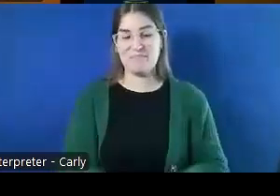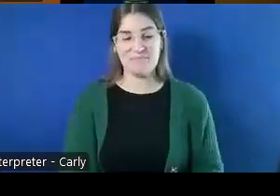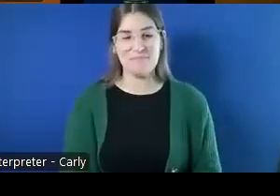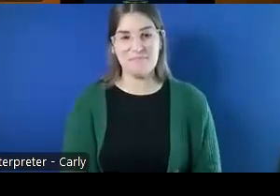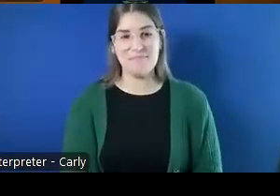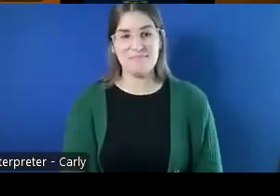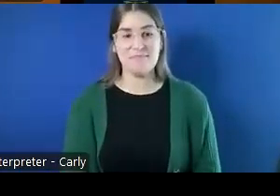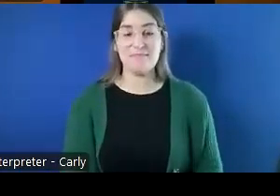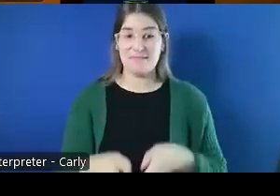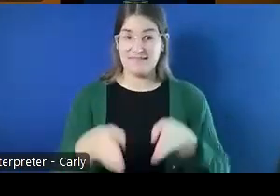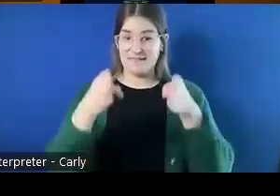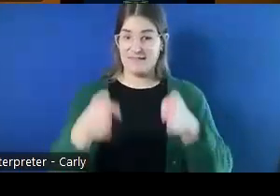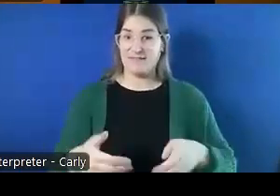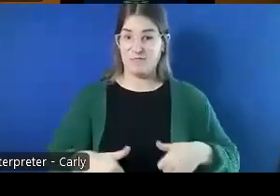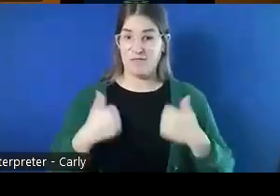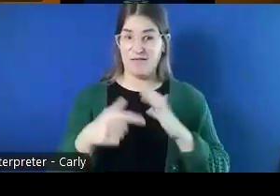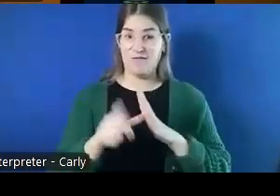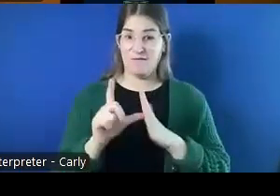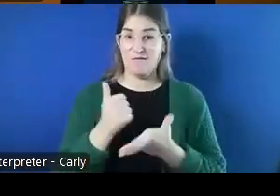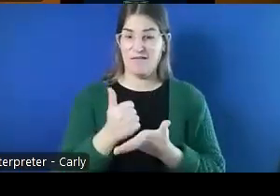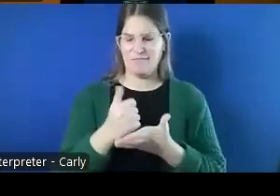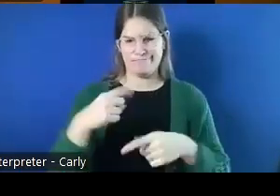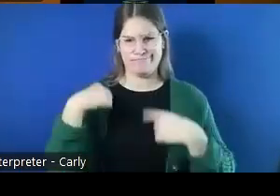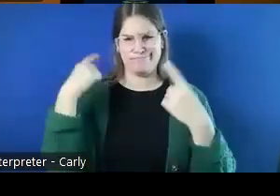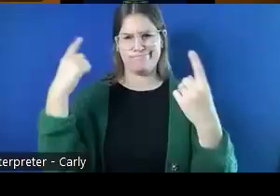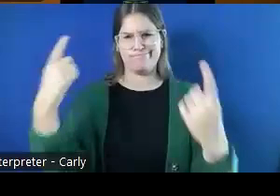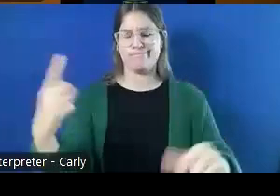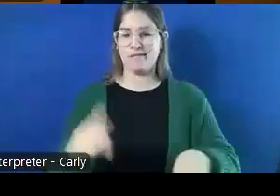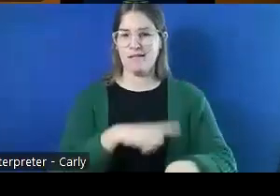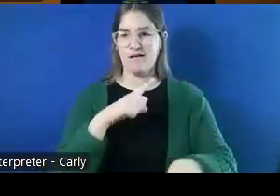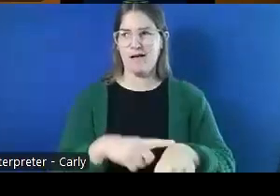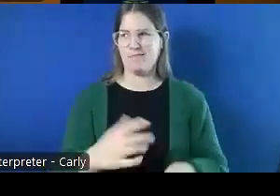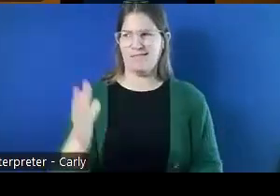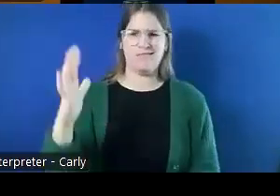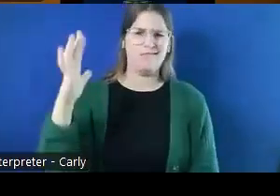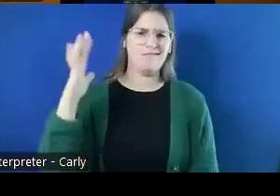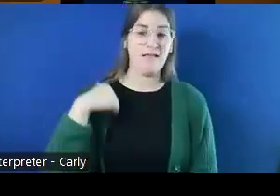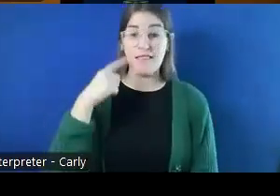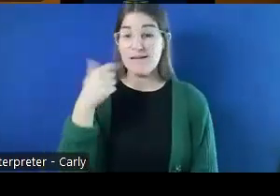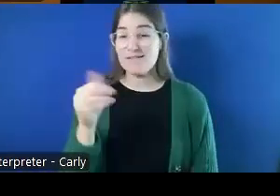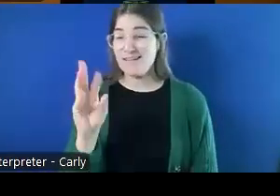Life review therapy has been around for a really long time since I think like 1968 uh it's pretty